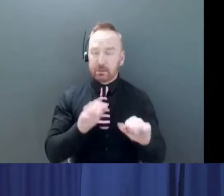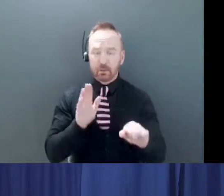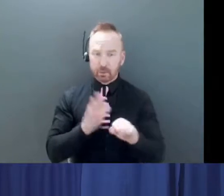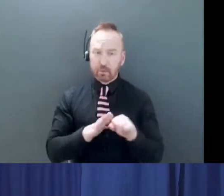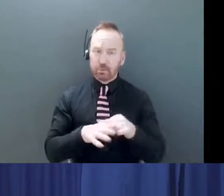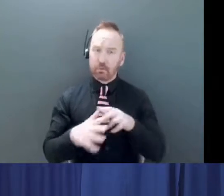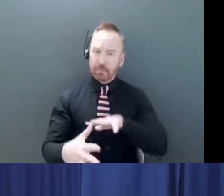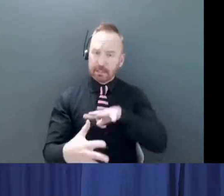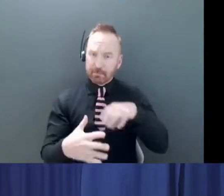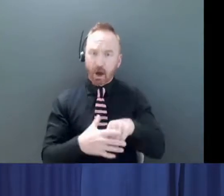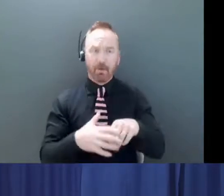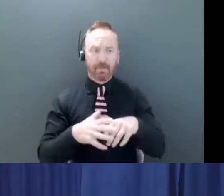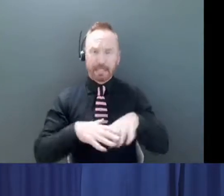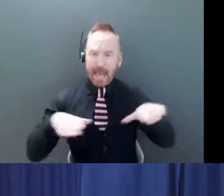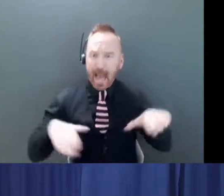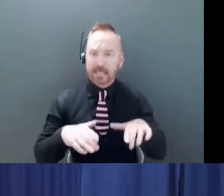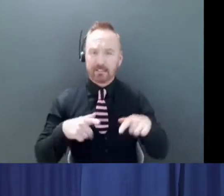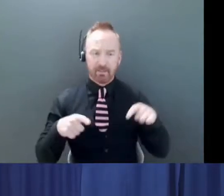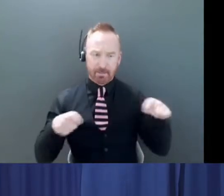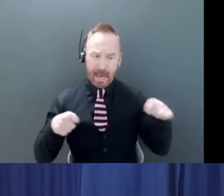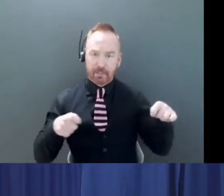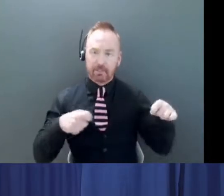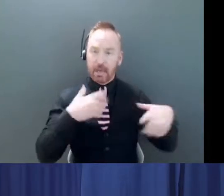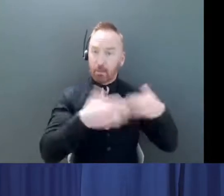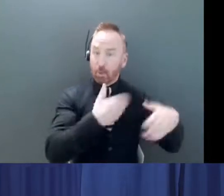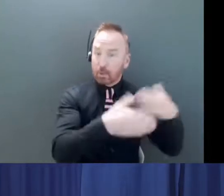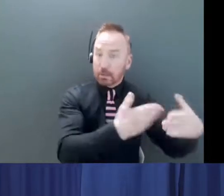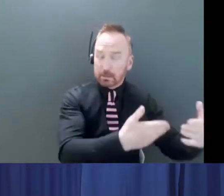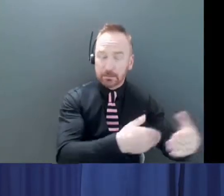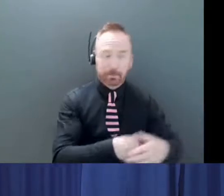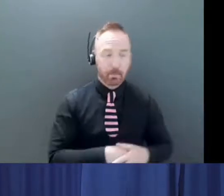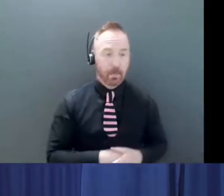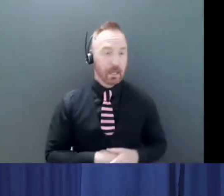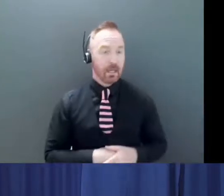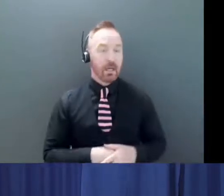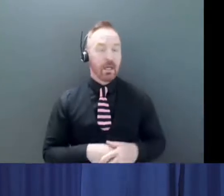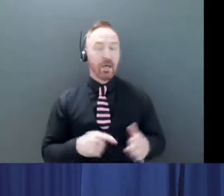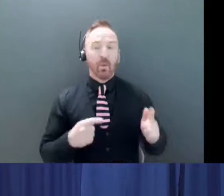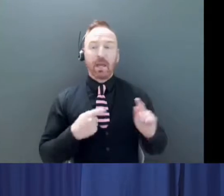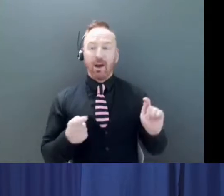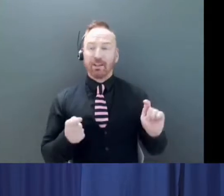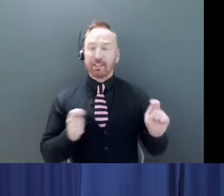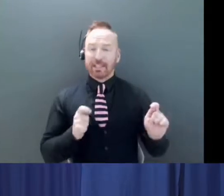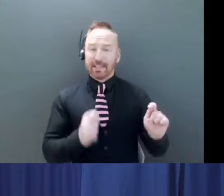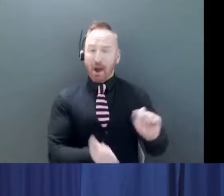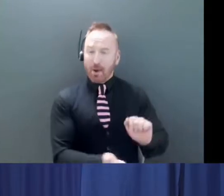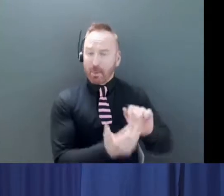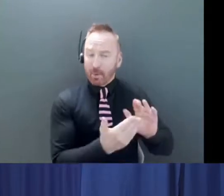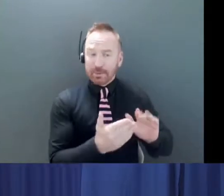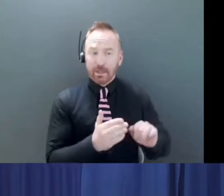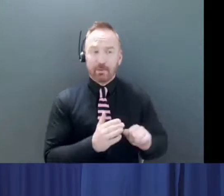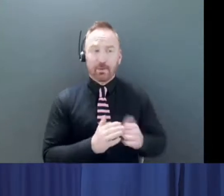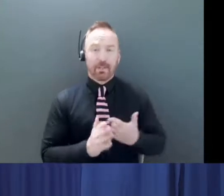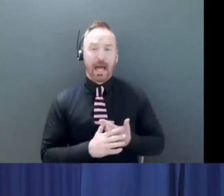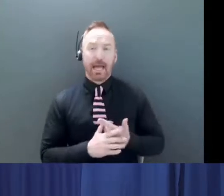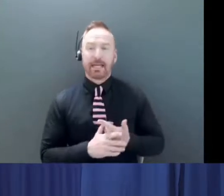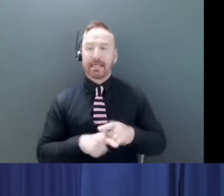We are simply adjusting our approach. Testing, rapid response teams,